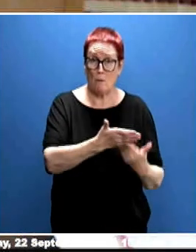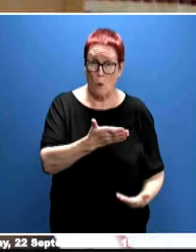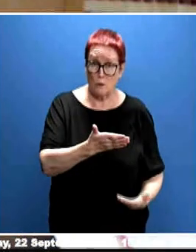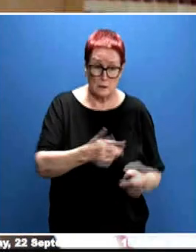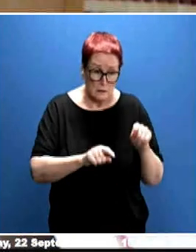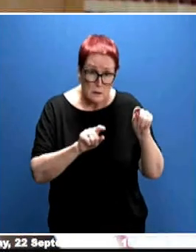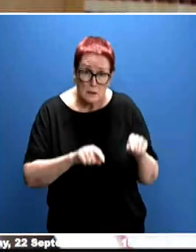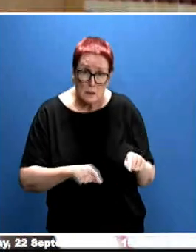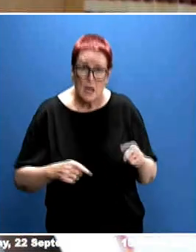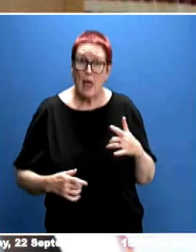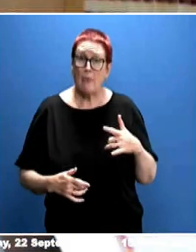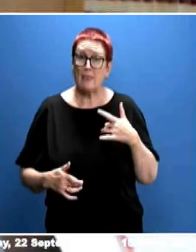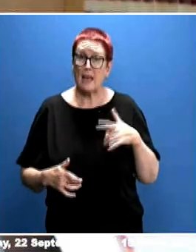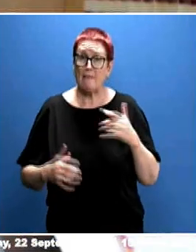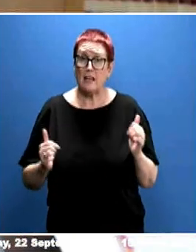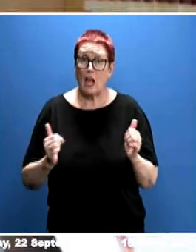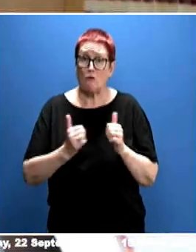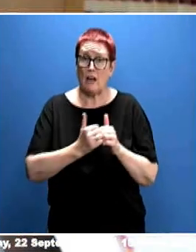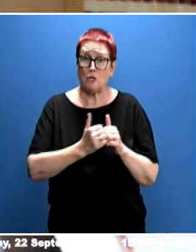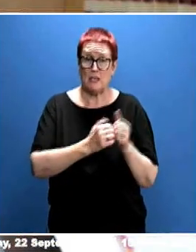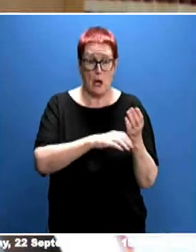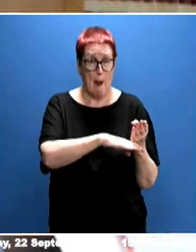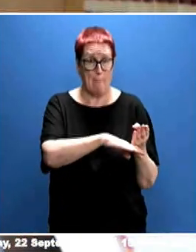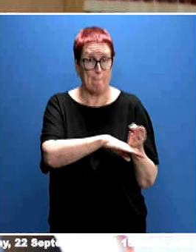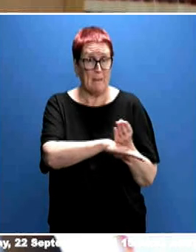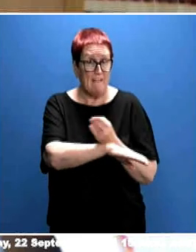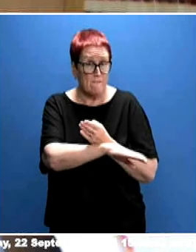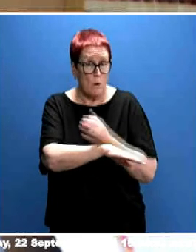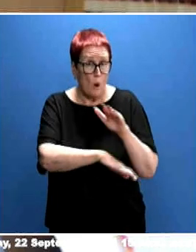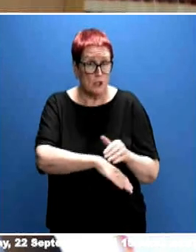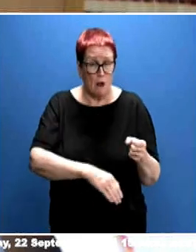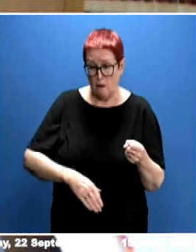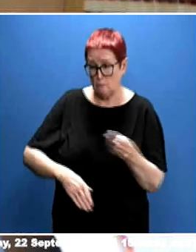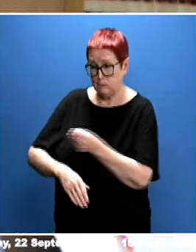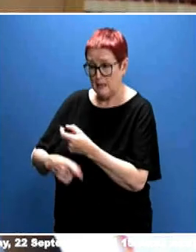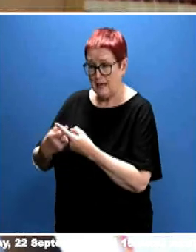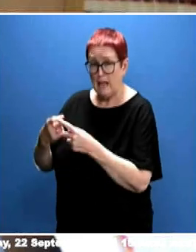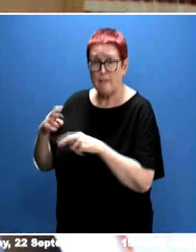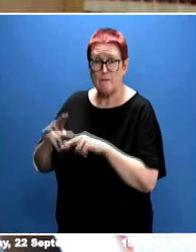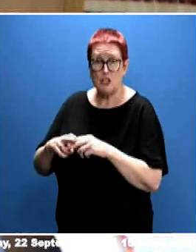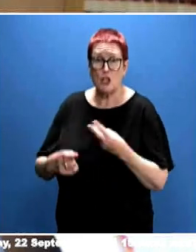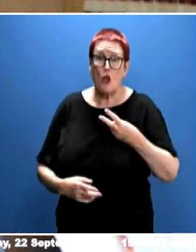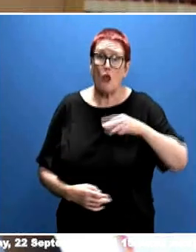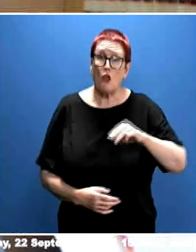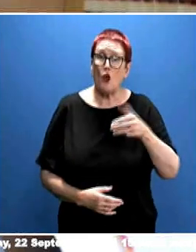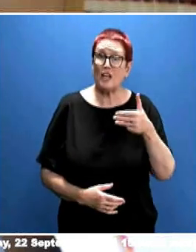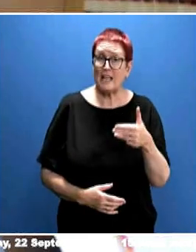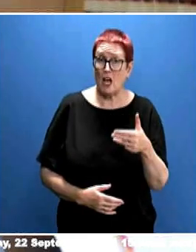arrangement before a child entered the Secure Care, 39 of the 418